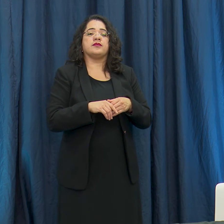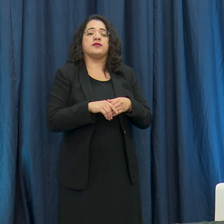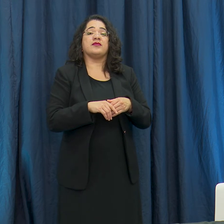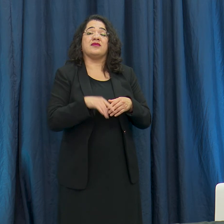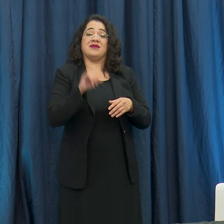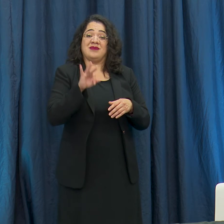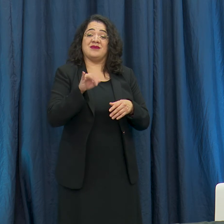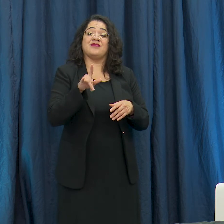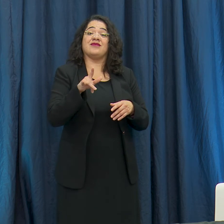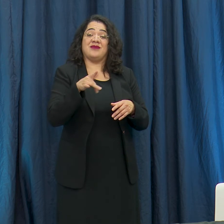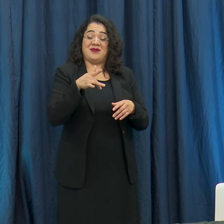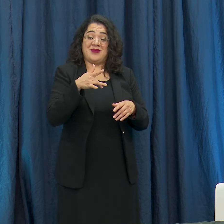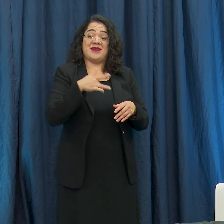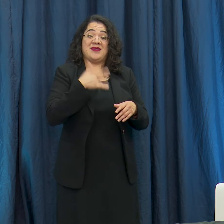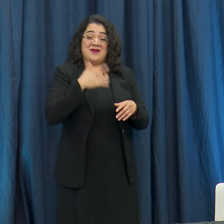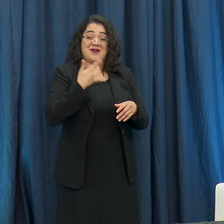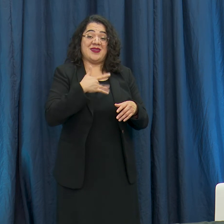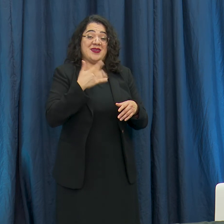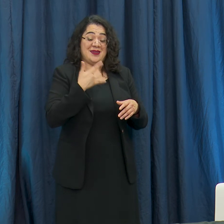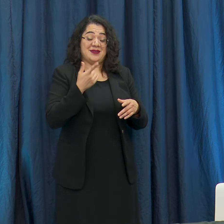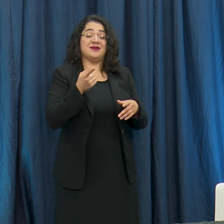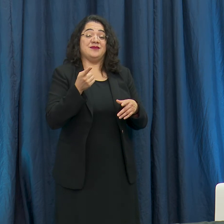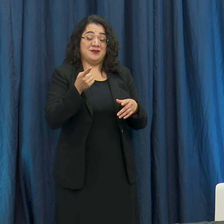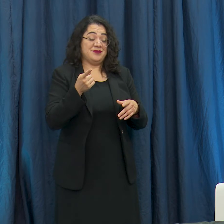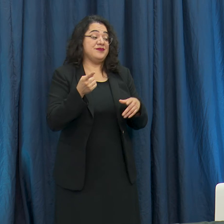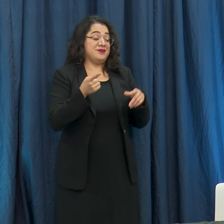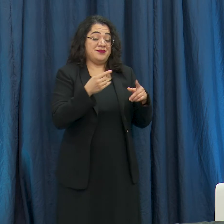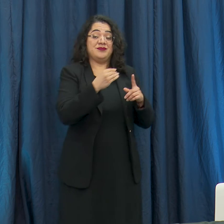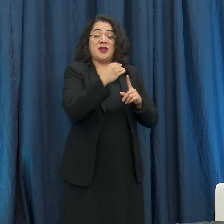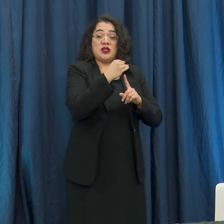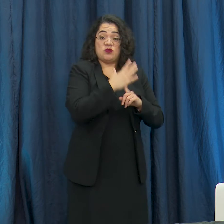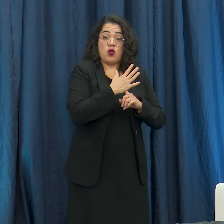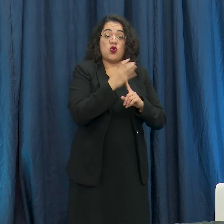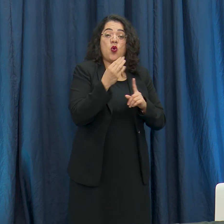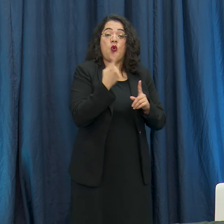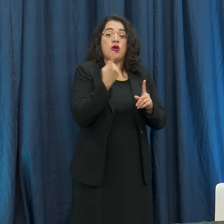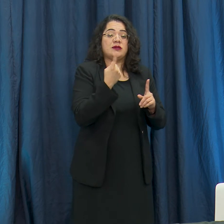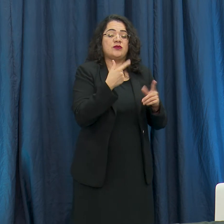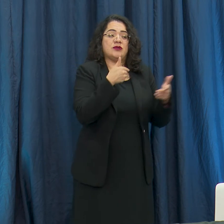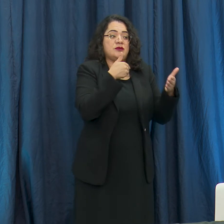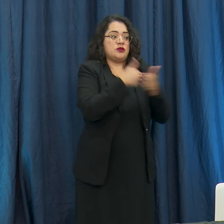tiene un contact o cercano devil ponerse noir antenna durante todo el período de